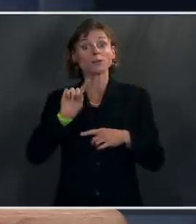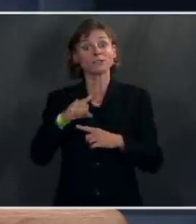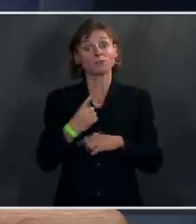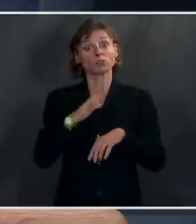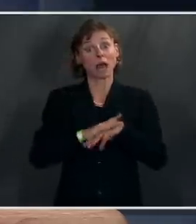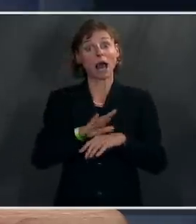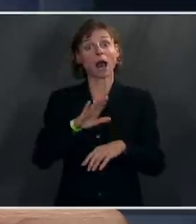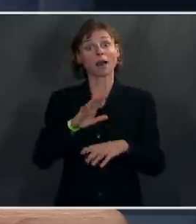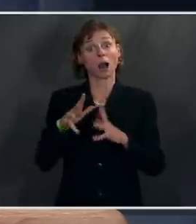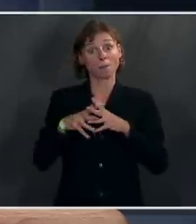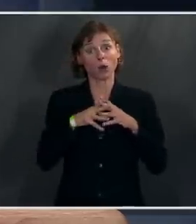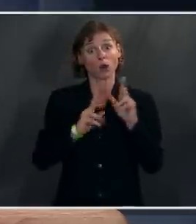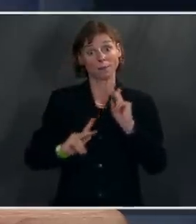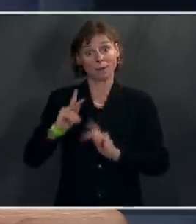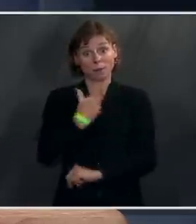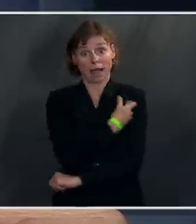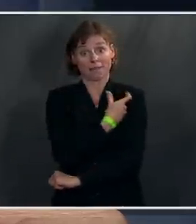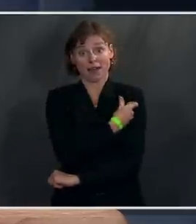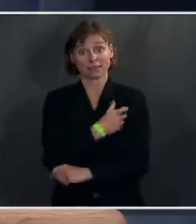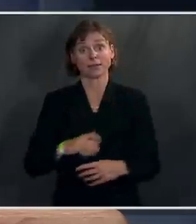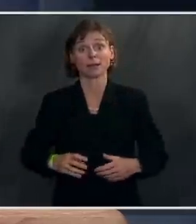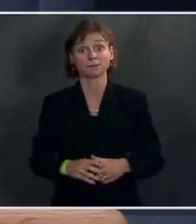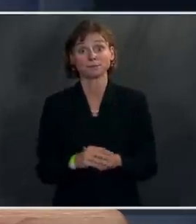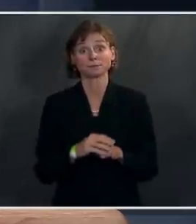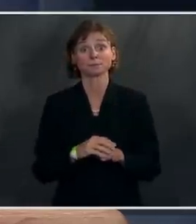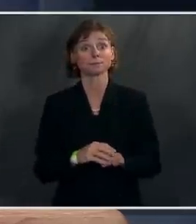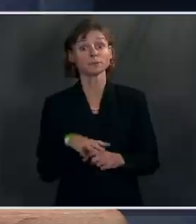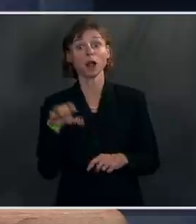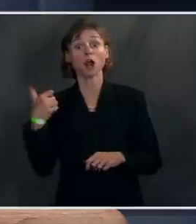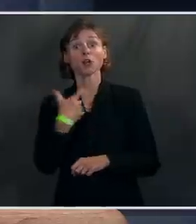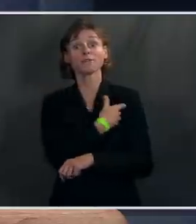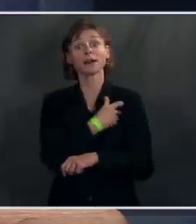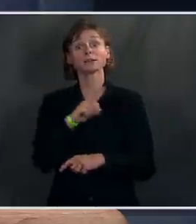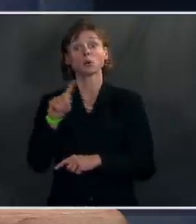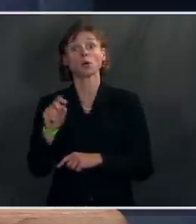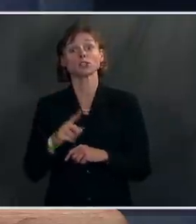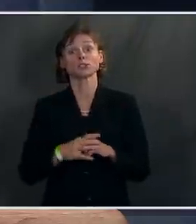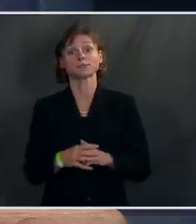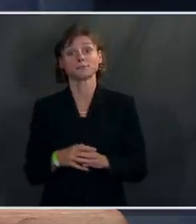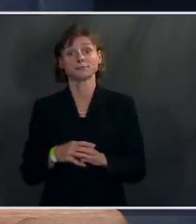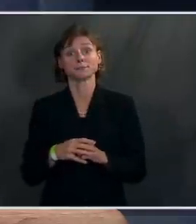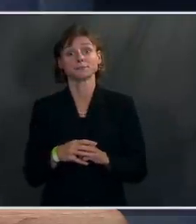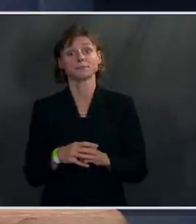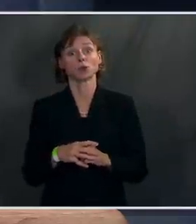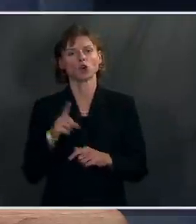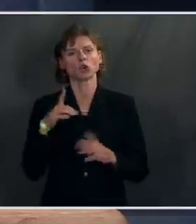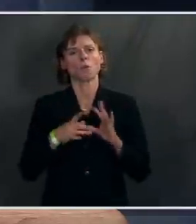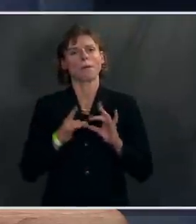are vaccinated. Go ahead. The Press: Another vaccine question. You mentioned you wrapped up 16 percent distribution last week,